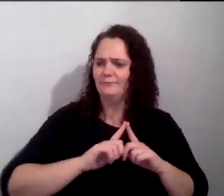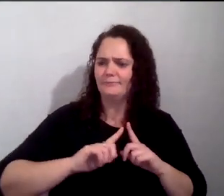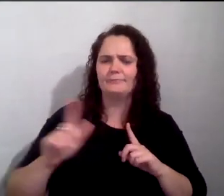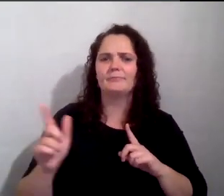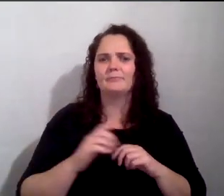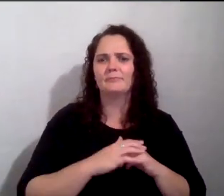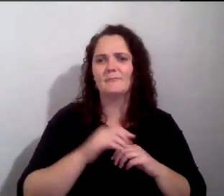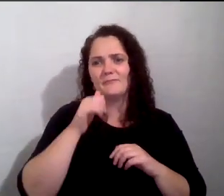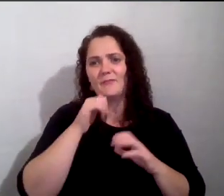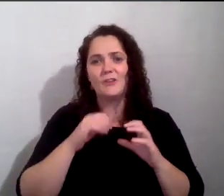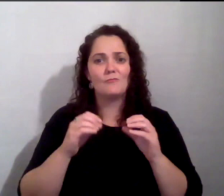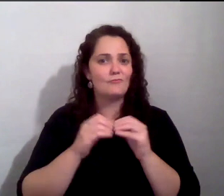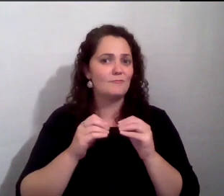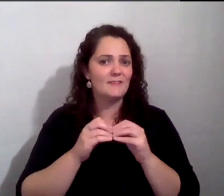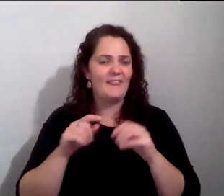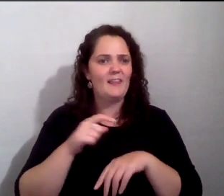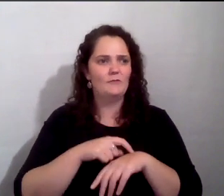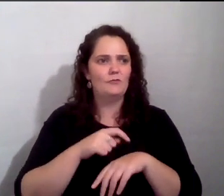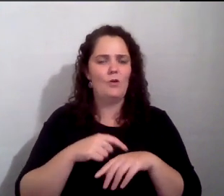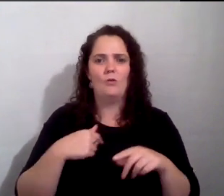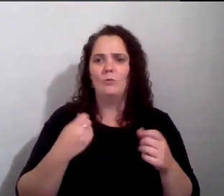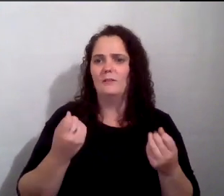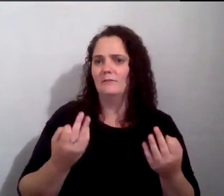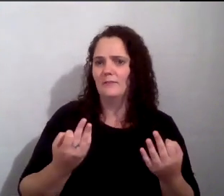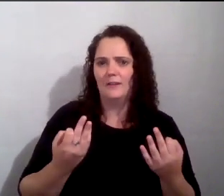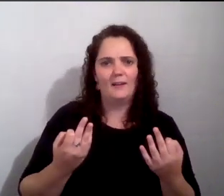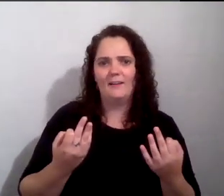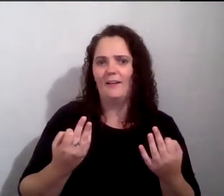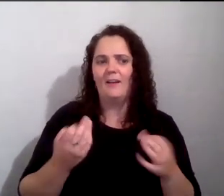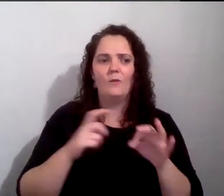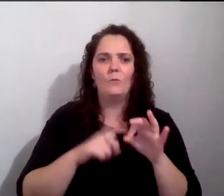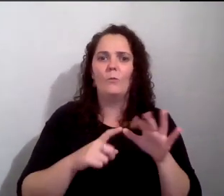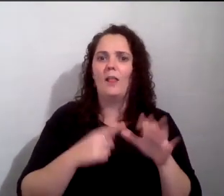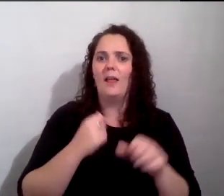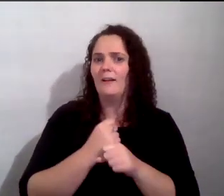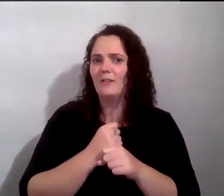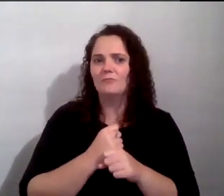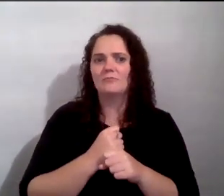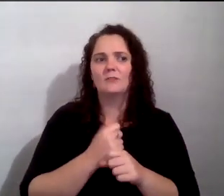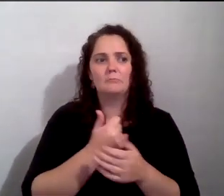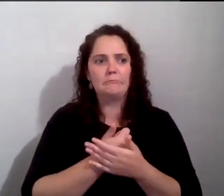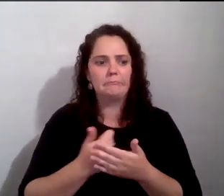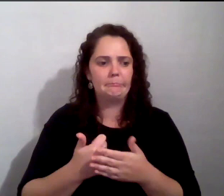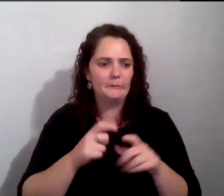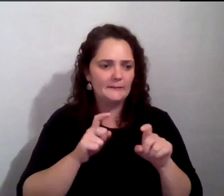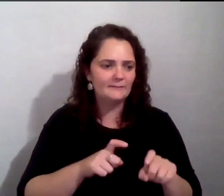we didn't have – you know our Queensland Art Gallery didn't have a permanent home, he must have thought that there was very little for him within the city.